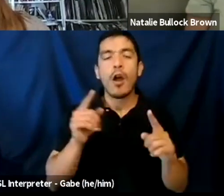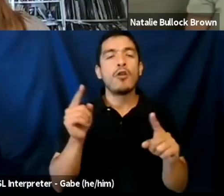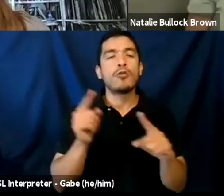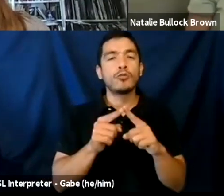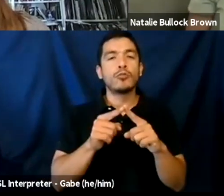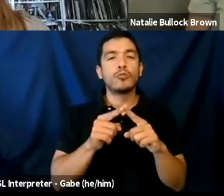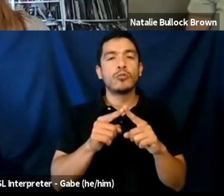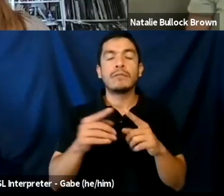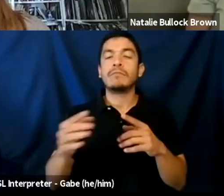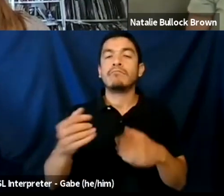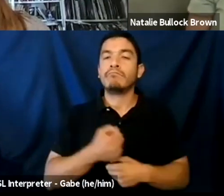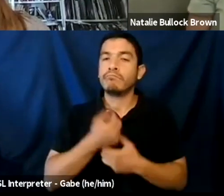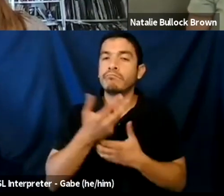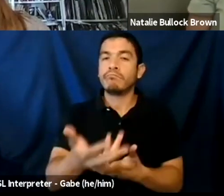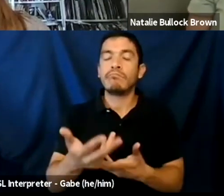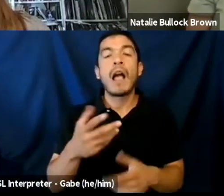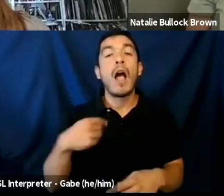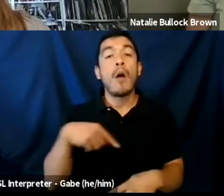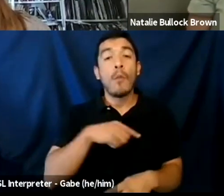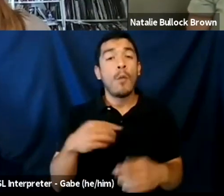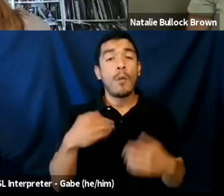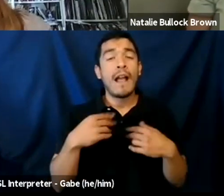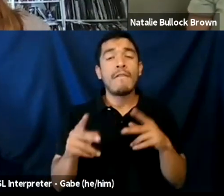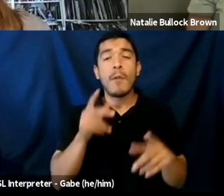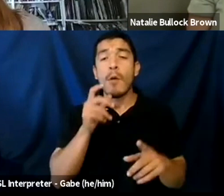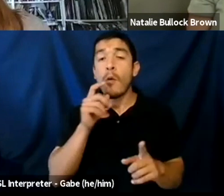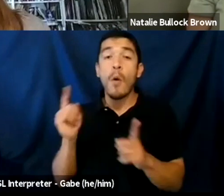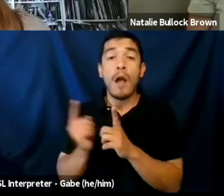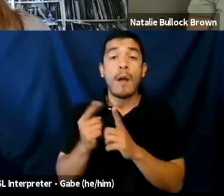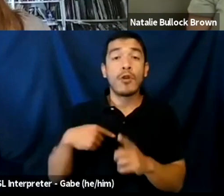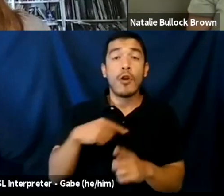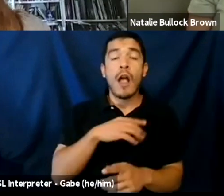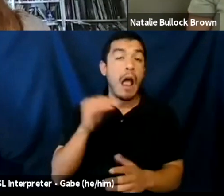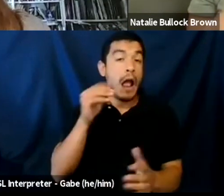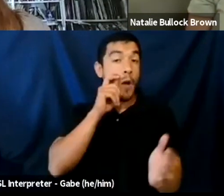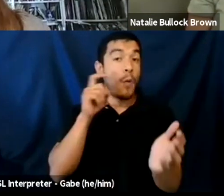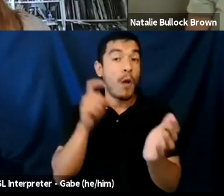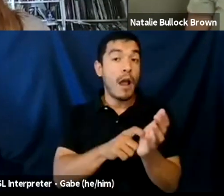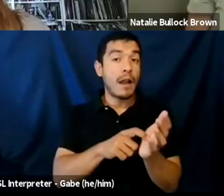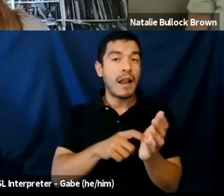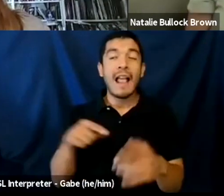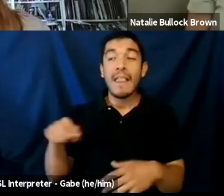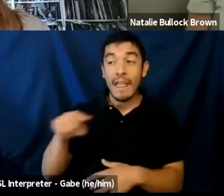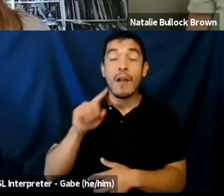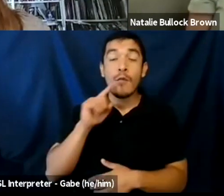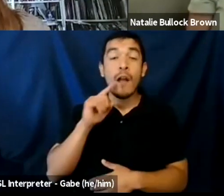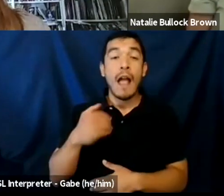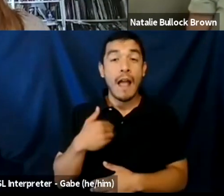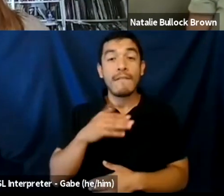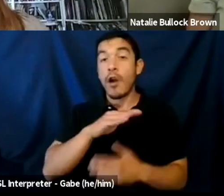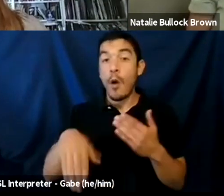And when we have folks that come to us and then recognize, oh, there's actually going to be a whole media frenzy